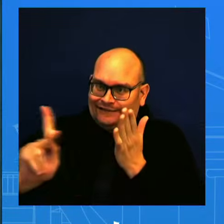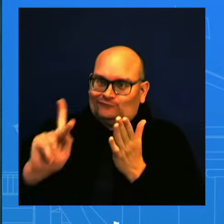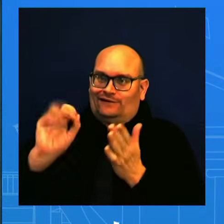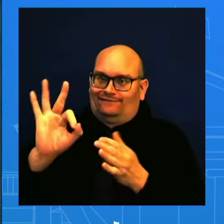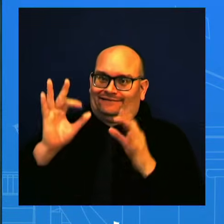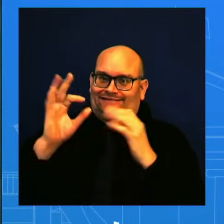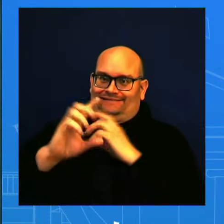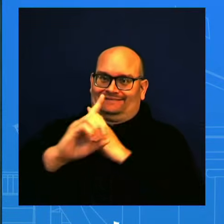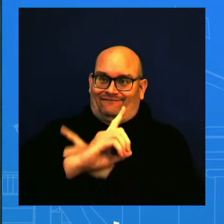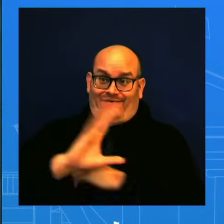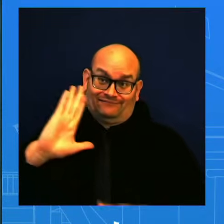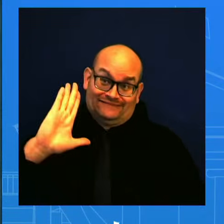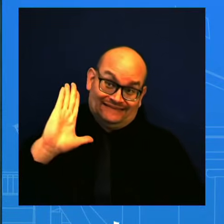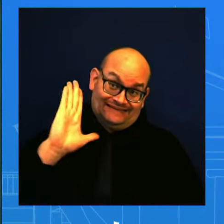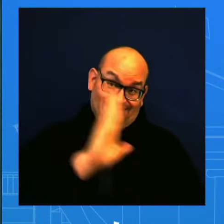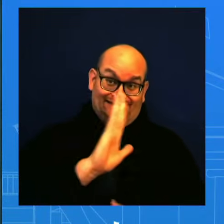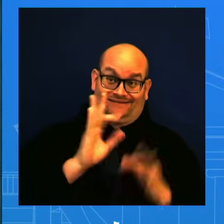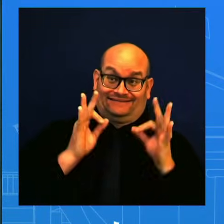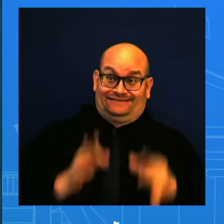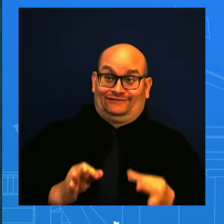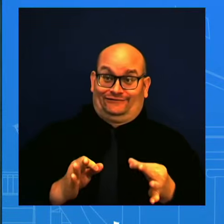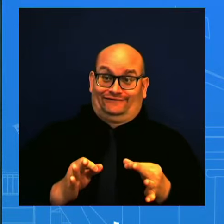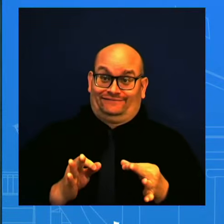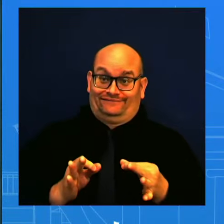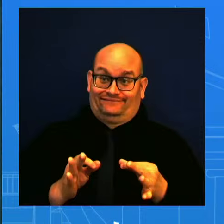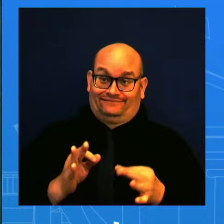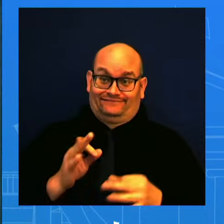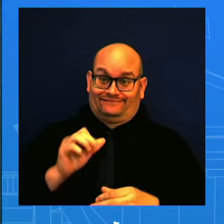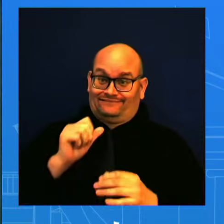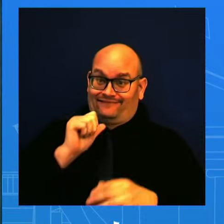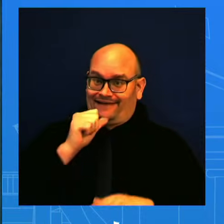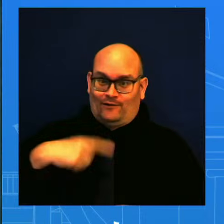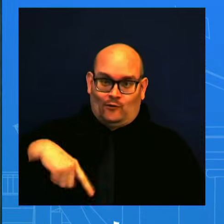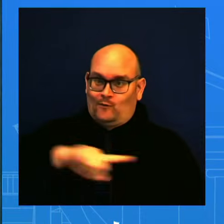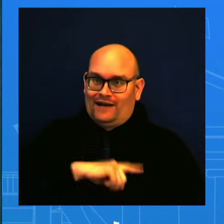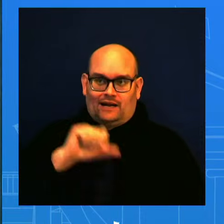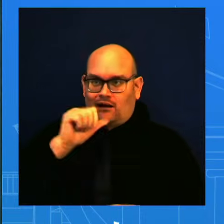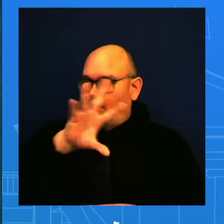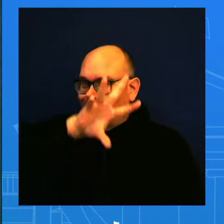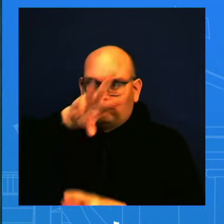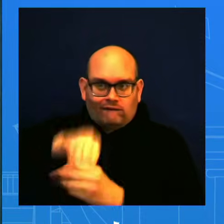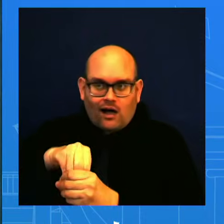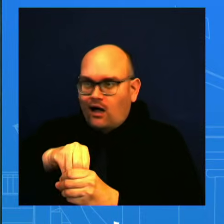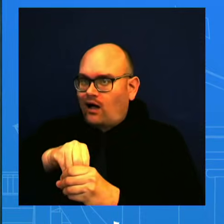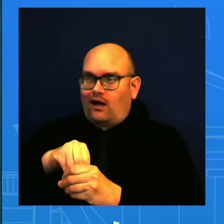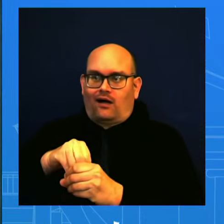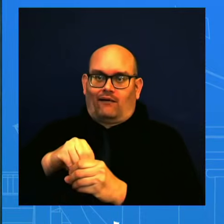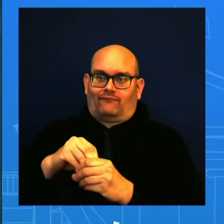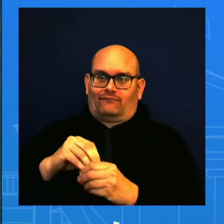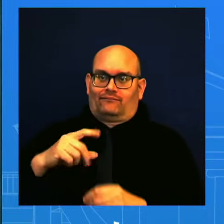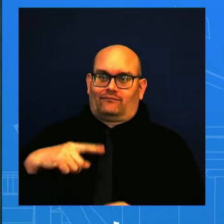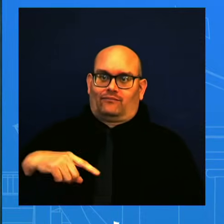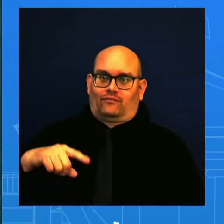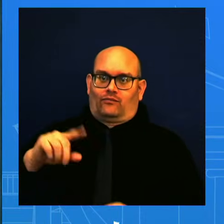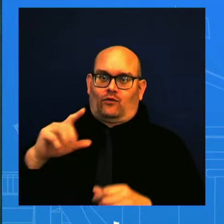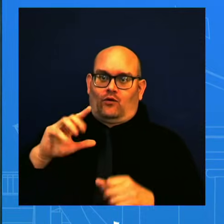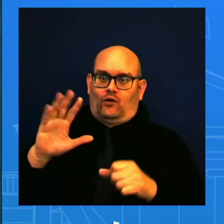We understood that it would not take -- this would not take weeks or months. This is going to take some time. But FEMA continues to work on this.